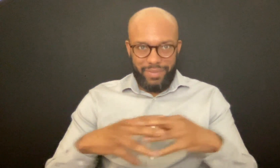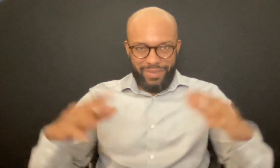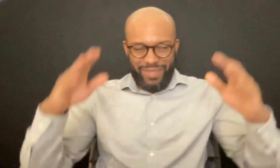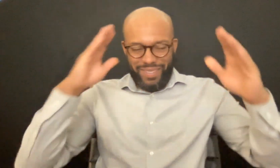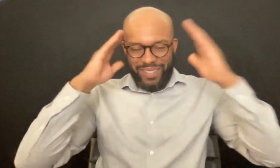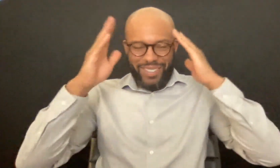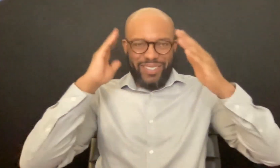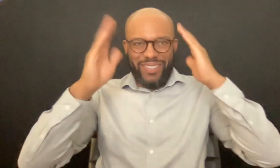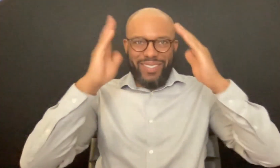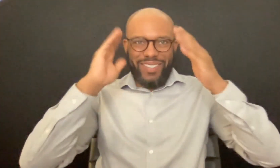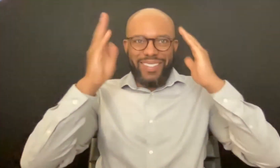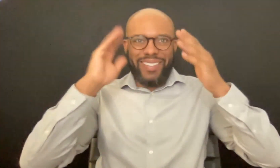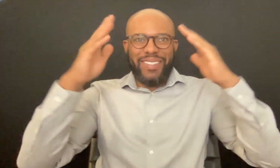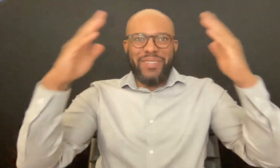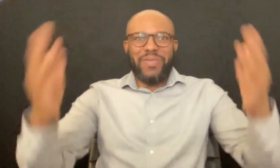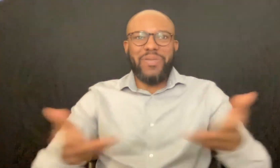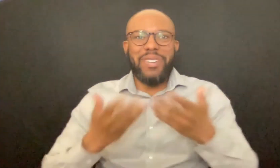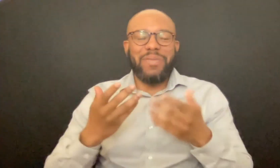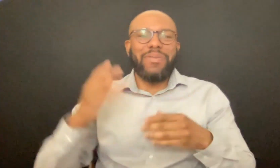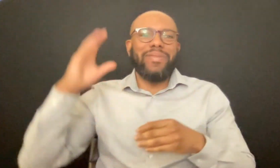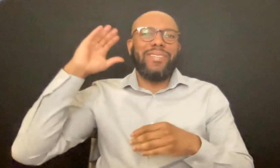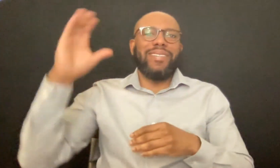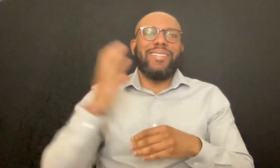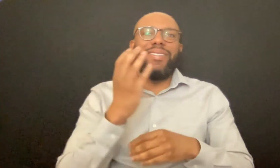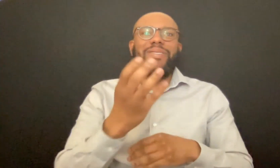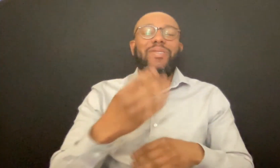Hello everyone. Welcome to sign One News.